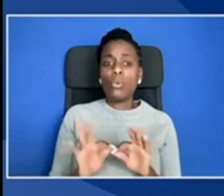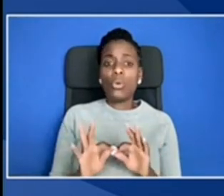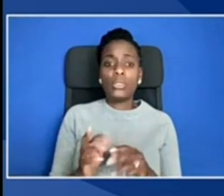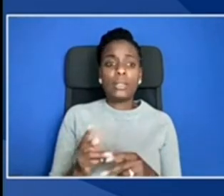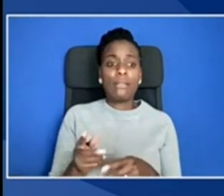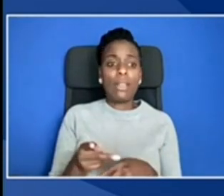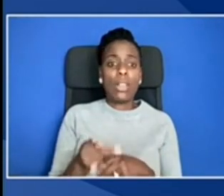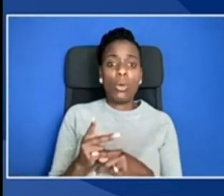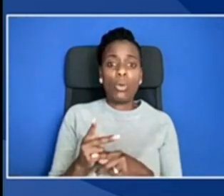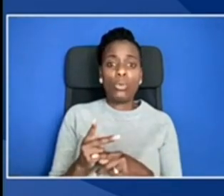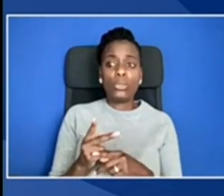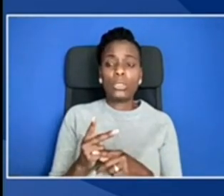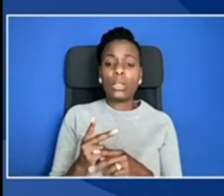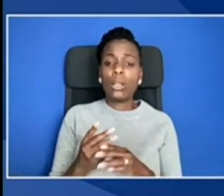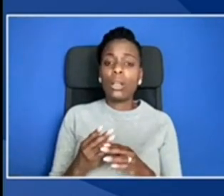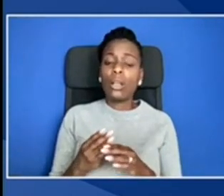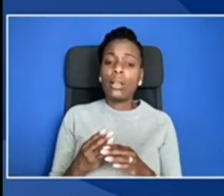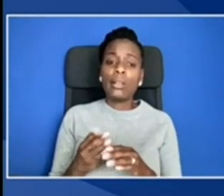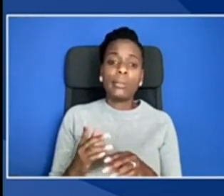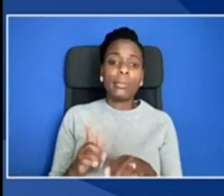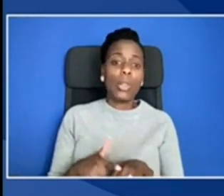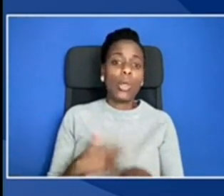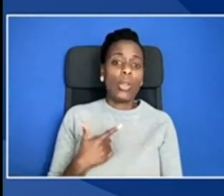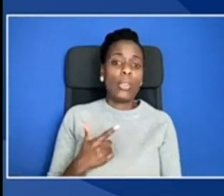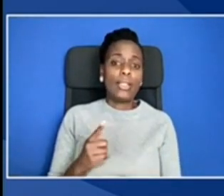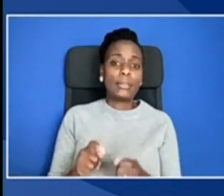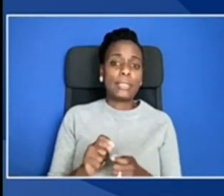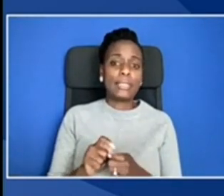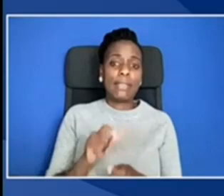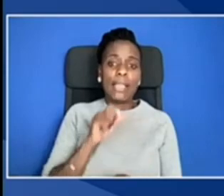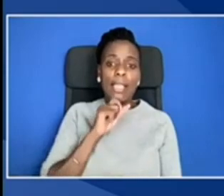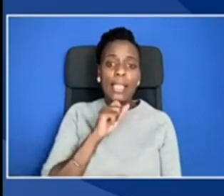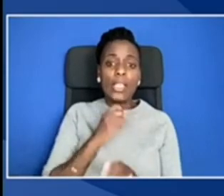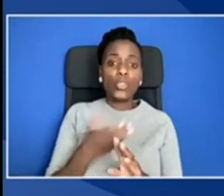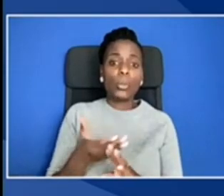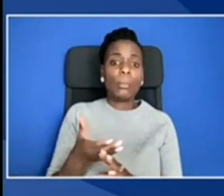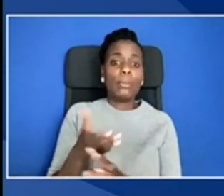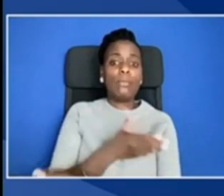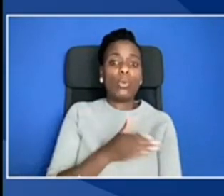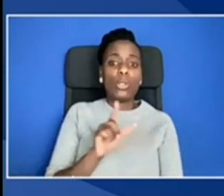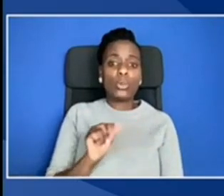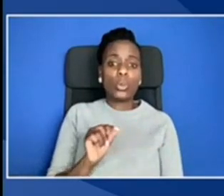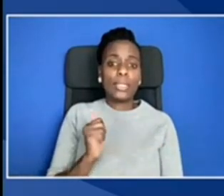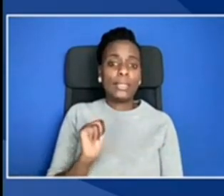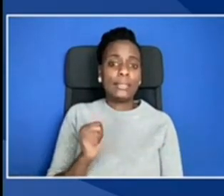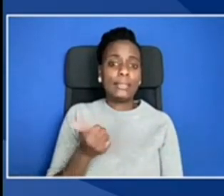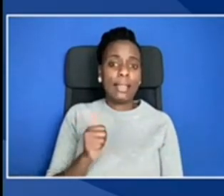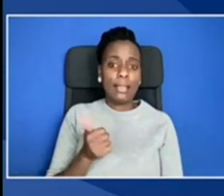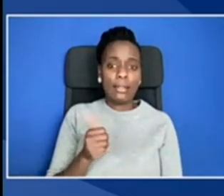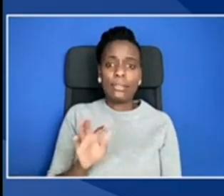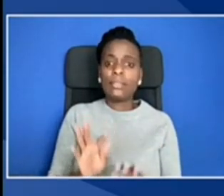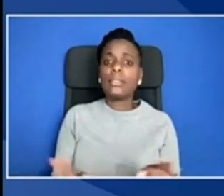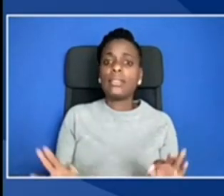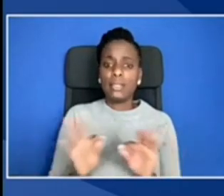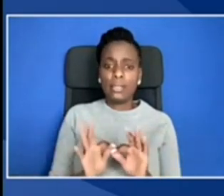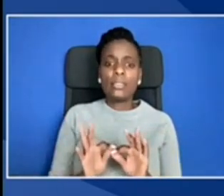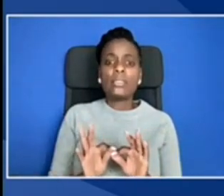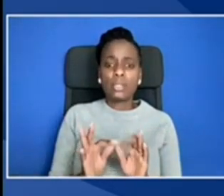exceed a certain age or that predate 2010, I think is going to- is going to be an important bullet for us to look at.